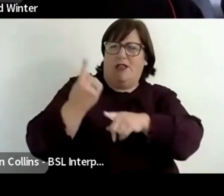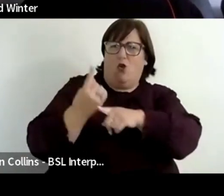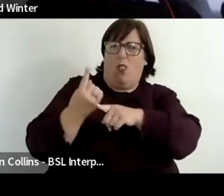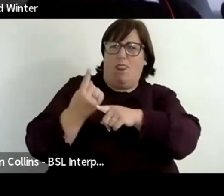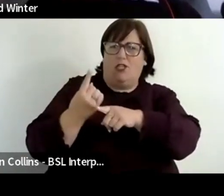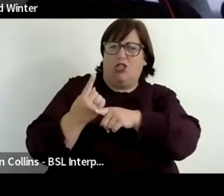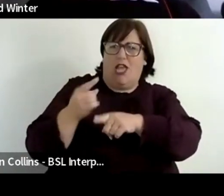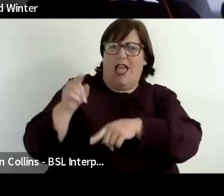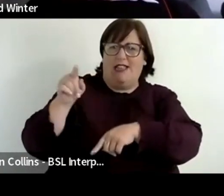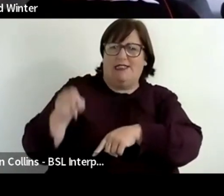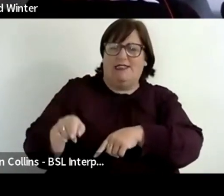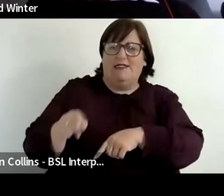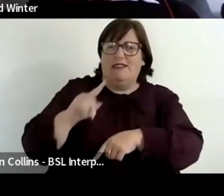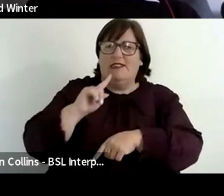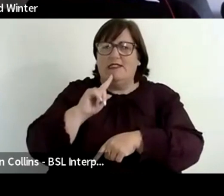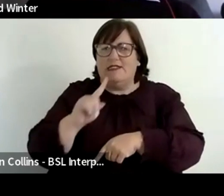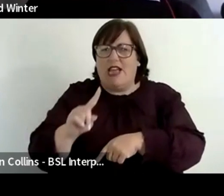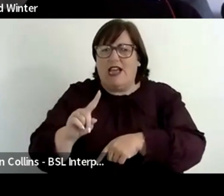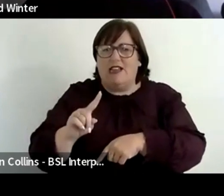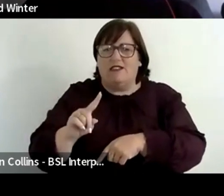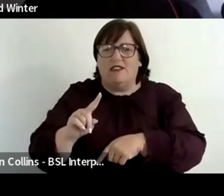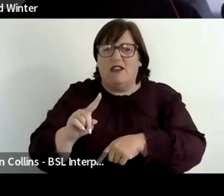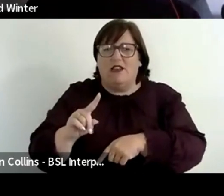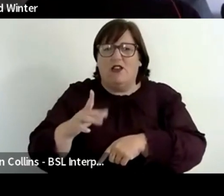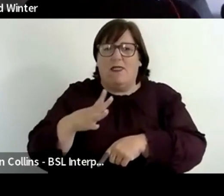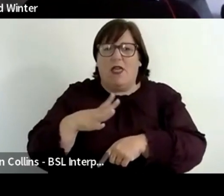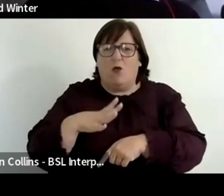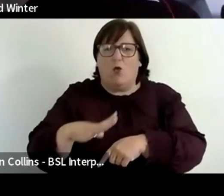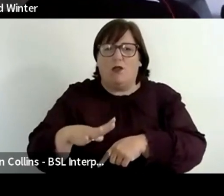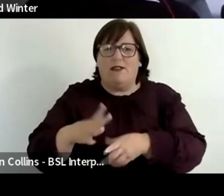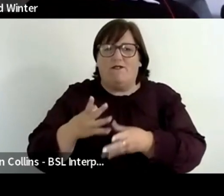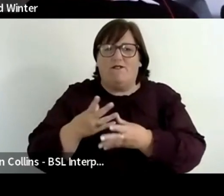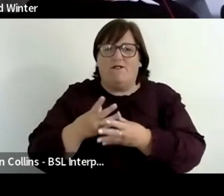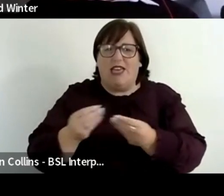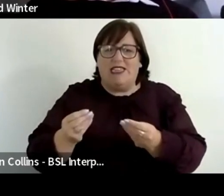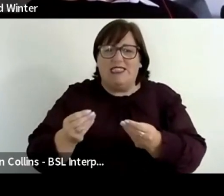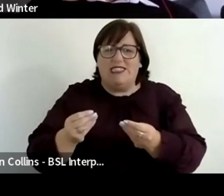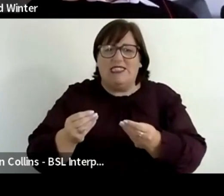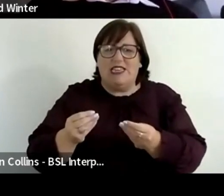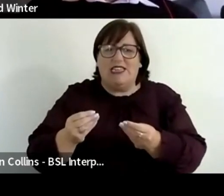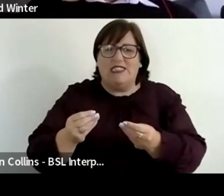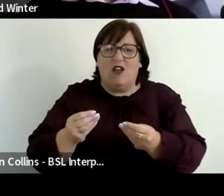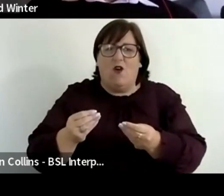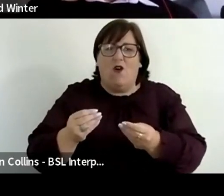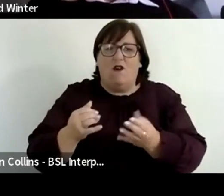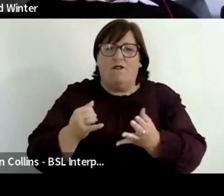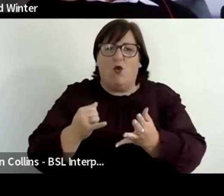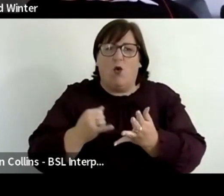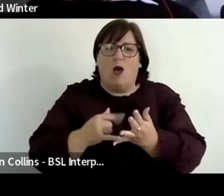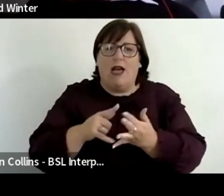there were any vacancies for secretarial, as Maria and Richard have said we have the job boards and load